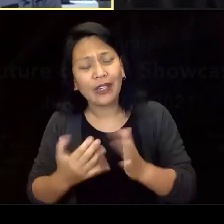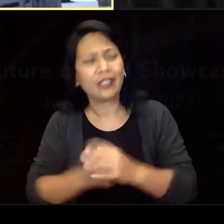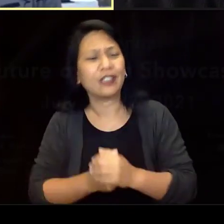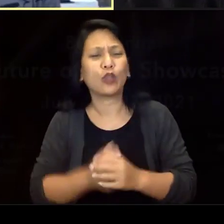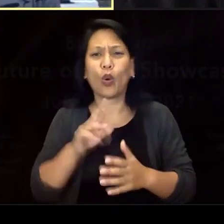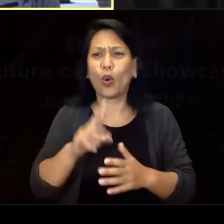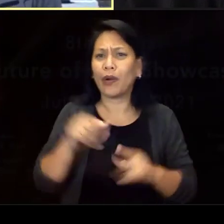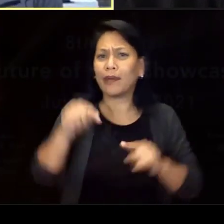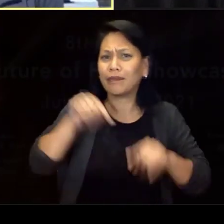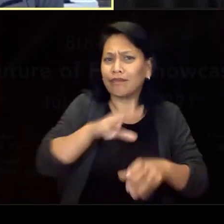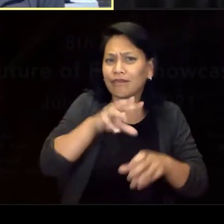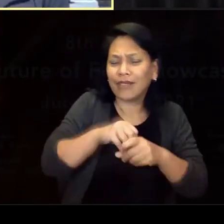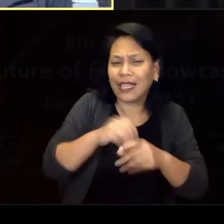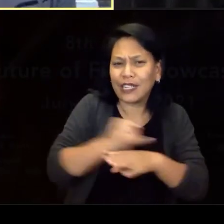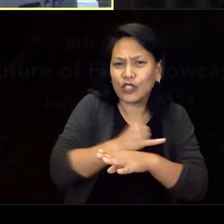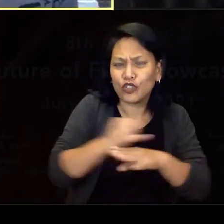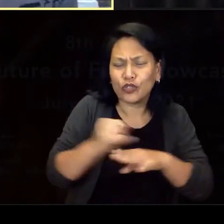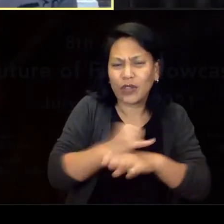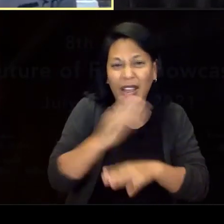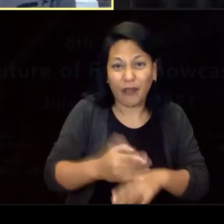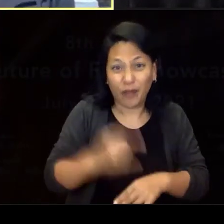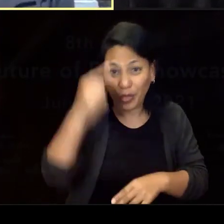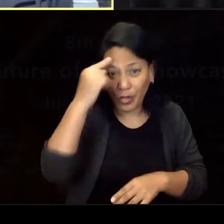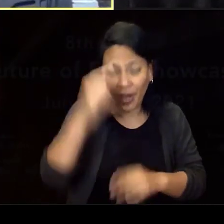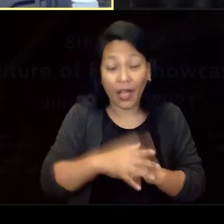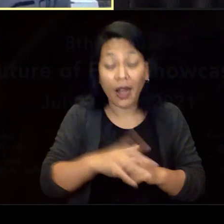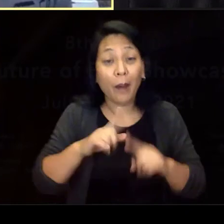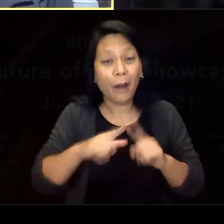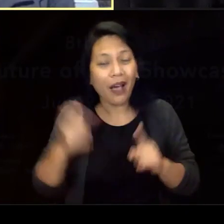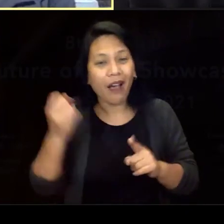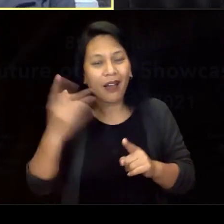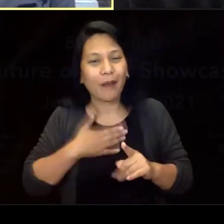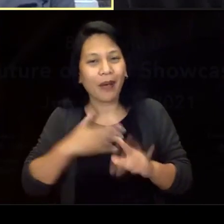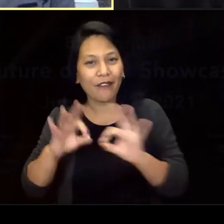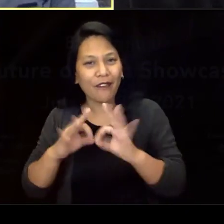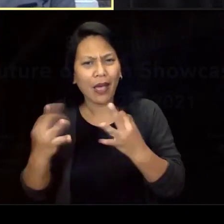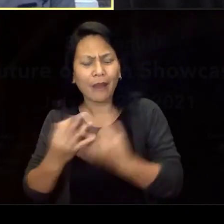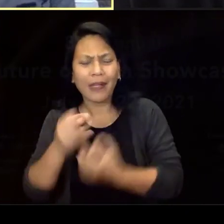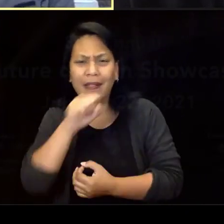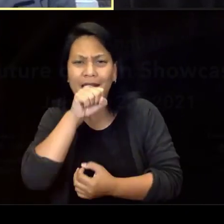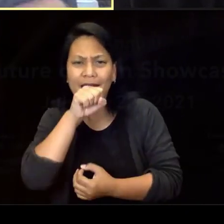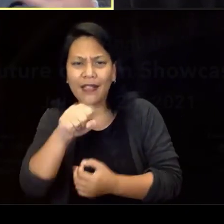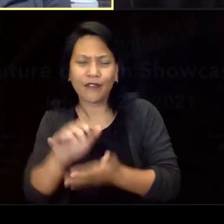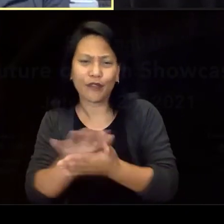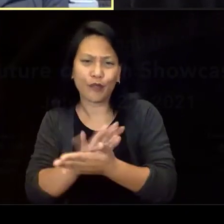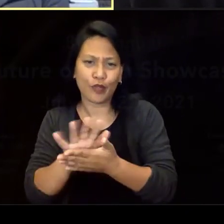But my family always had a love for movies. Like regardless of what else, anything we didn't have.